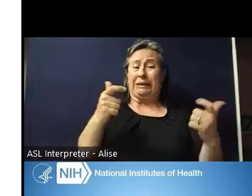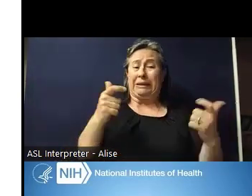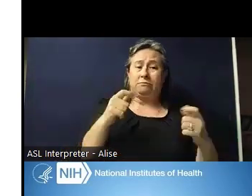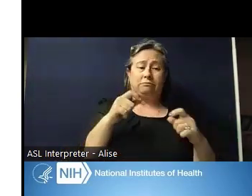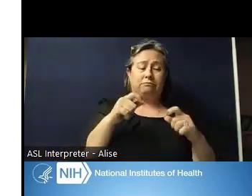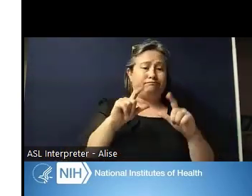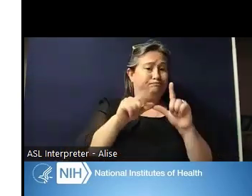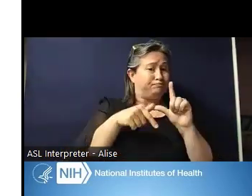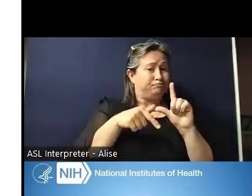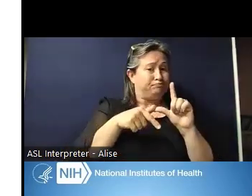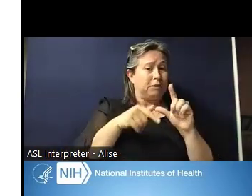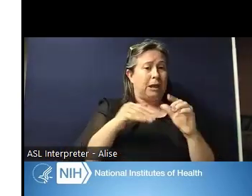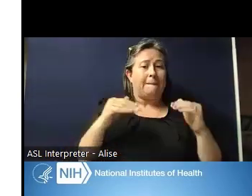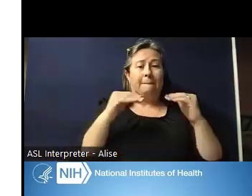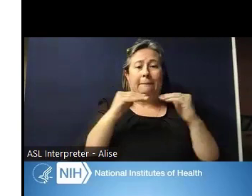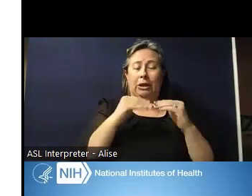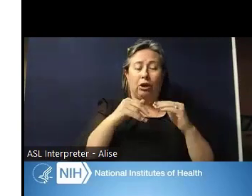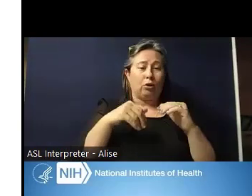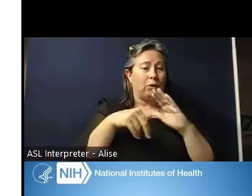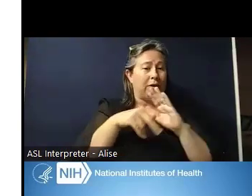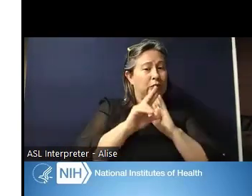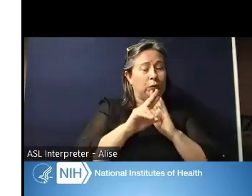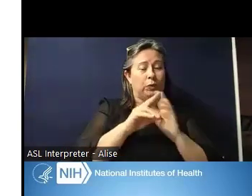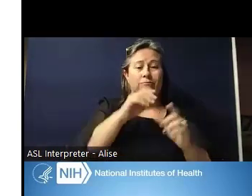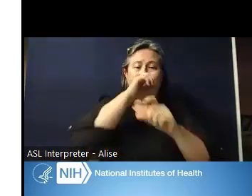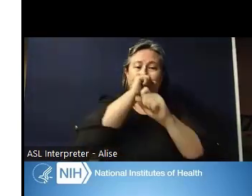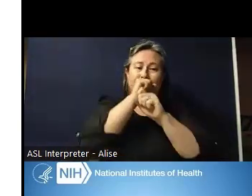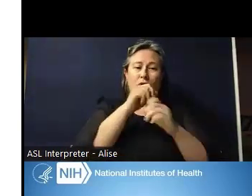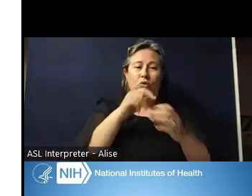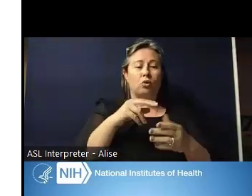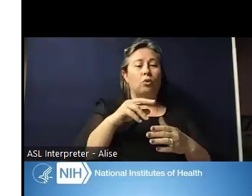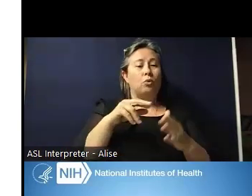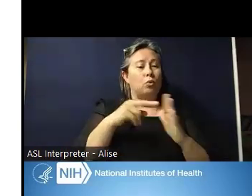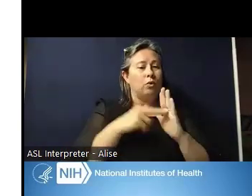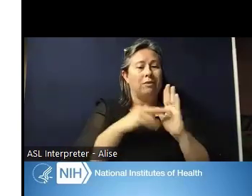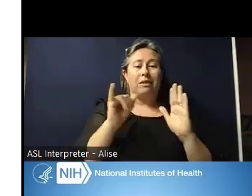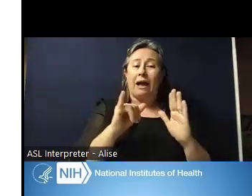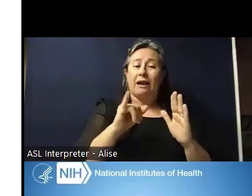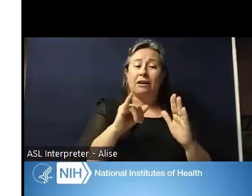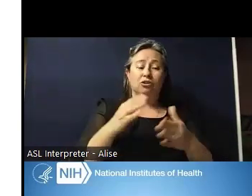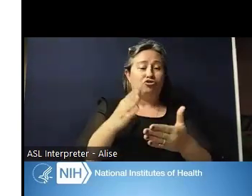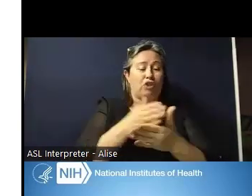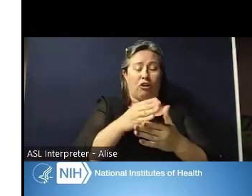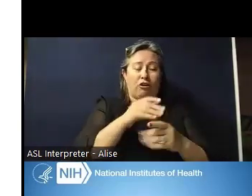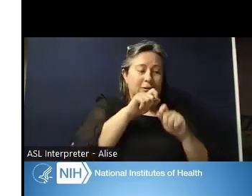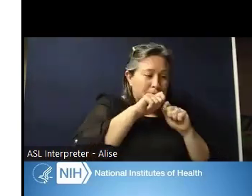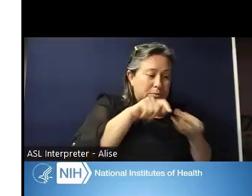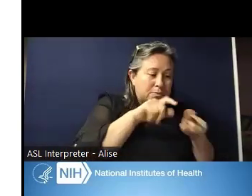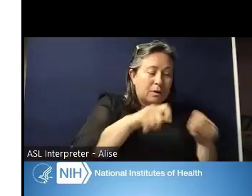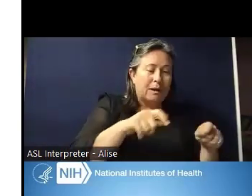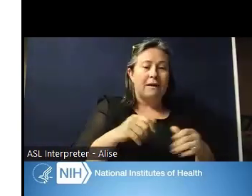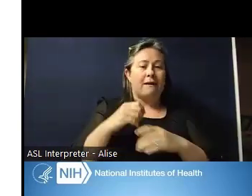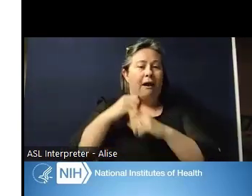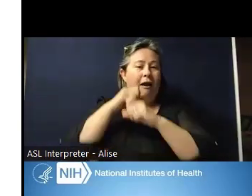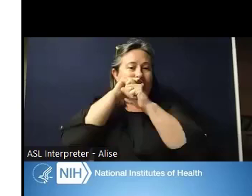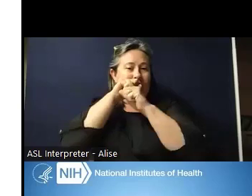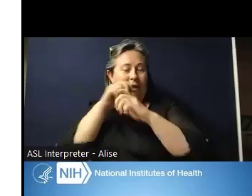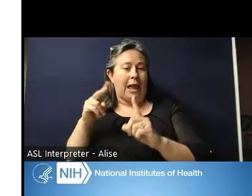peer review confidentiality rules, such as the sharing of confidential applications with foreign entities.